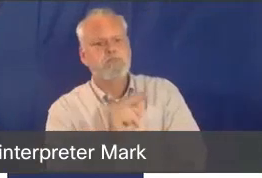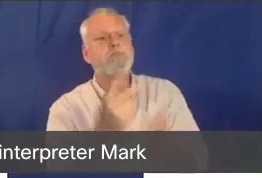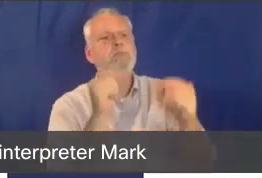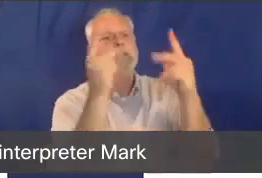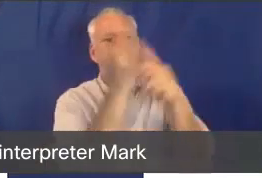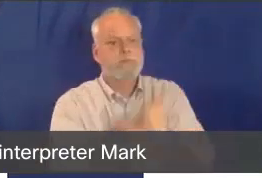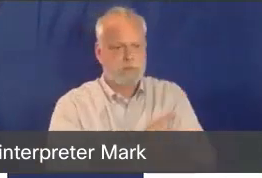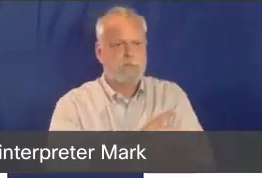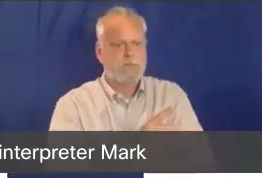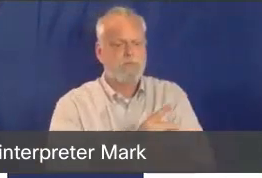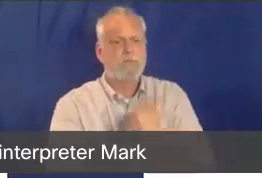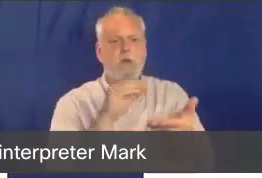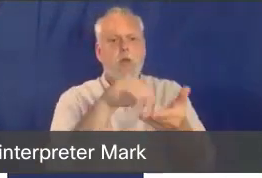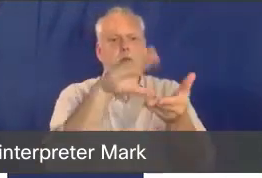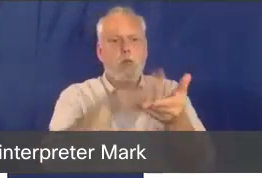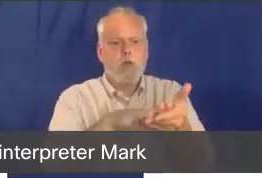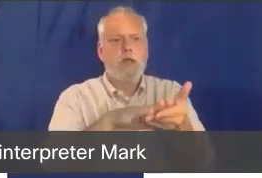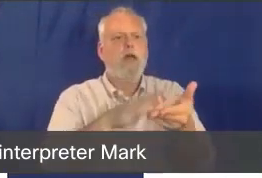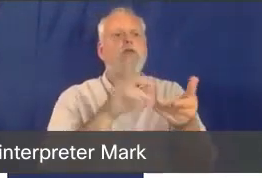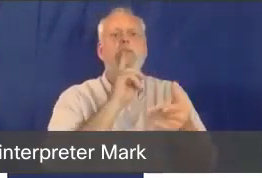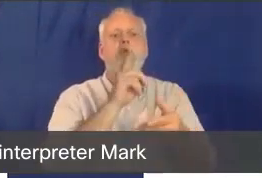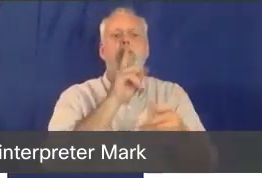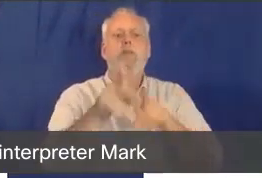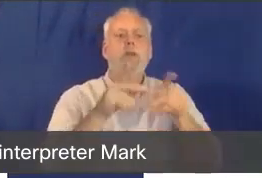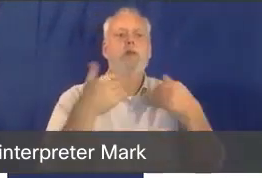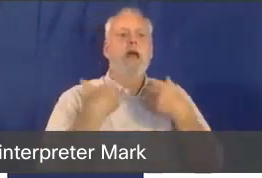What to put down to make sure that people have a safe place to find their rights.